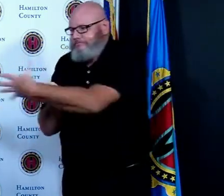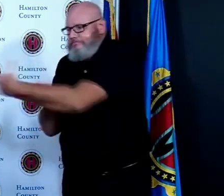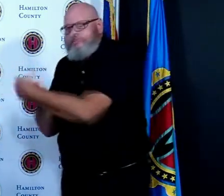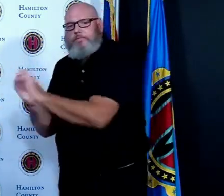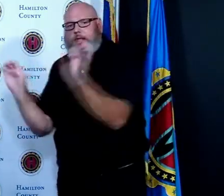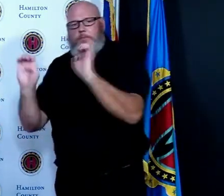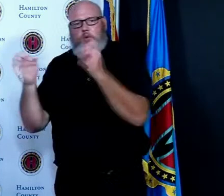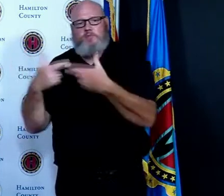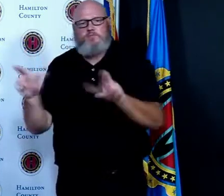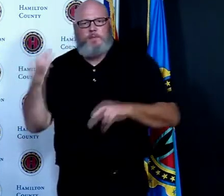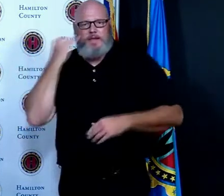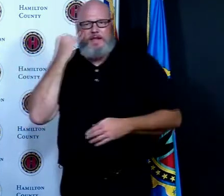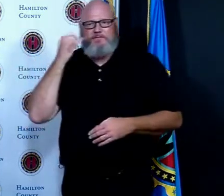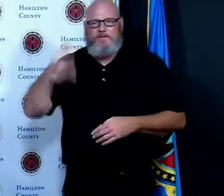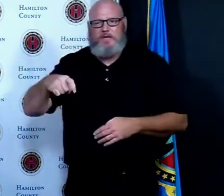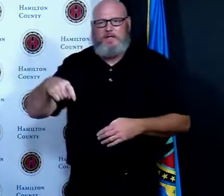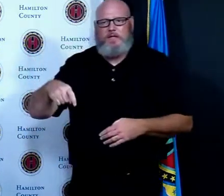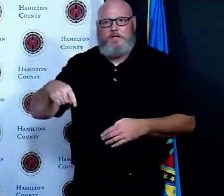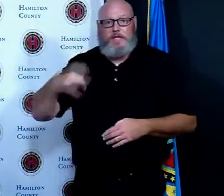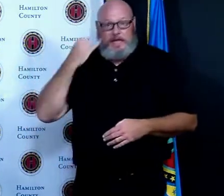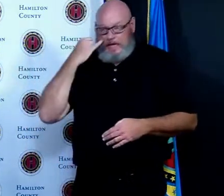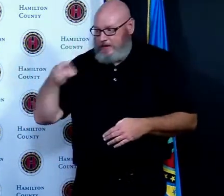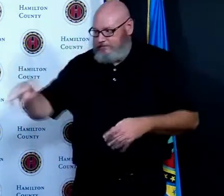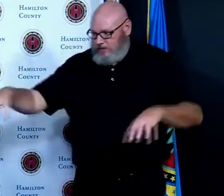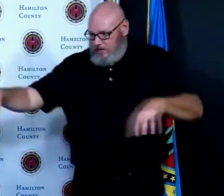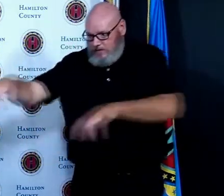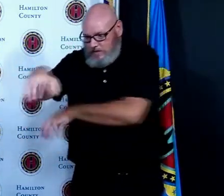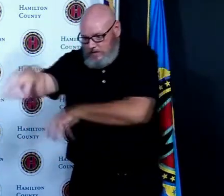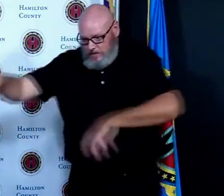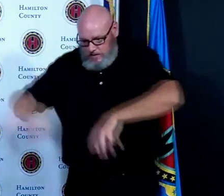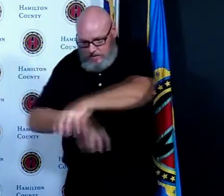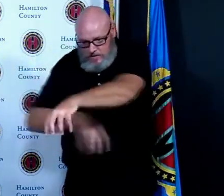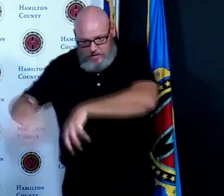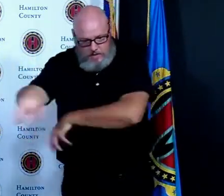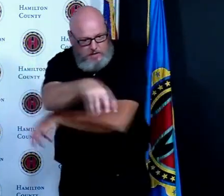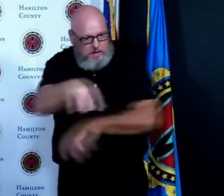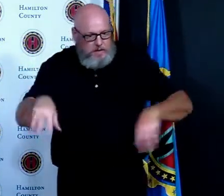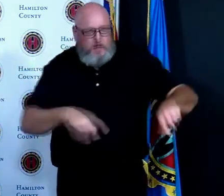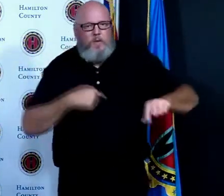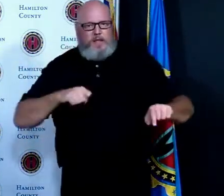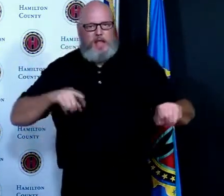plan and how we can accommodate any kind of uptick along the way I think the other thing that really